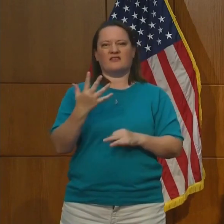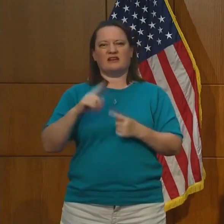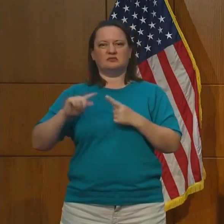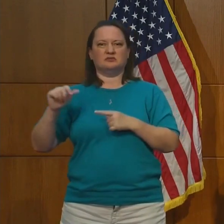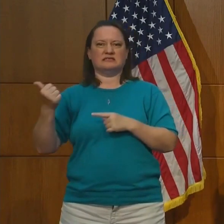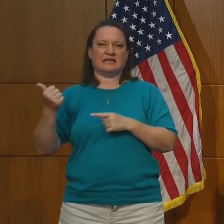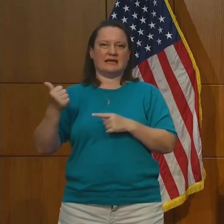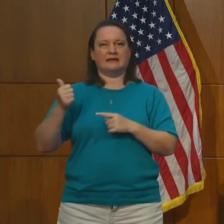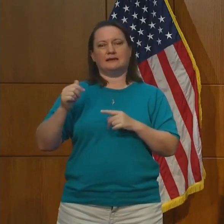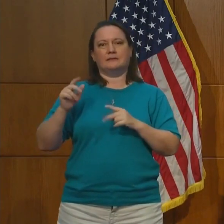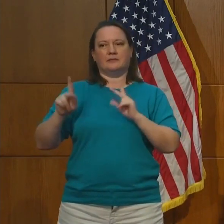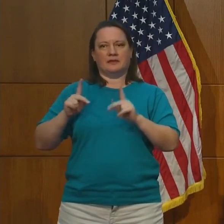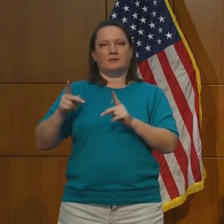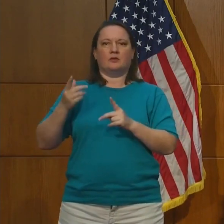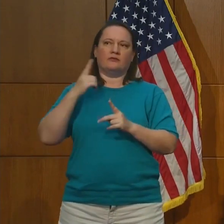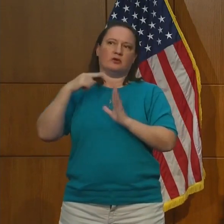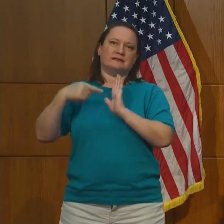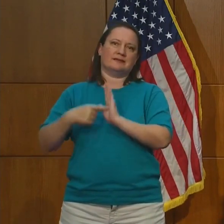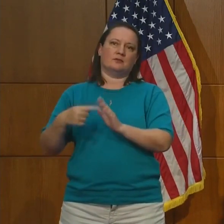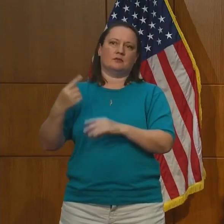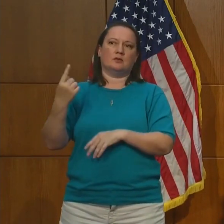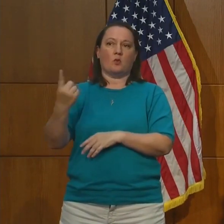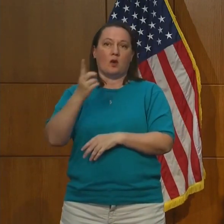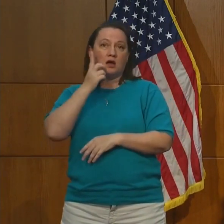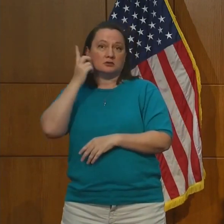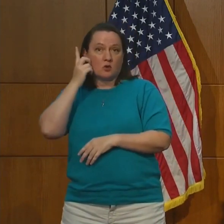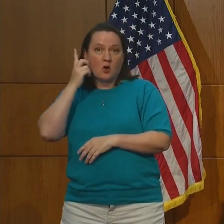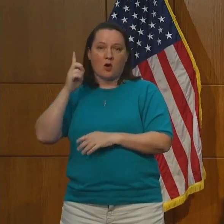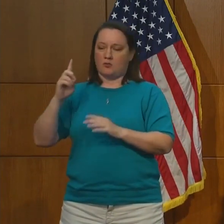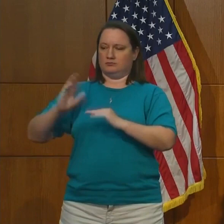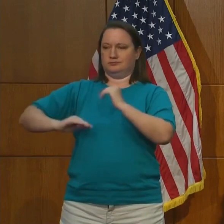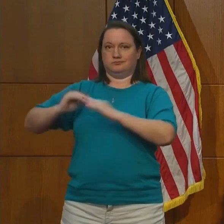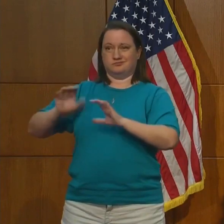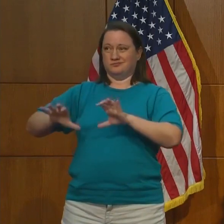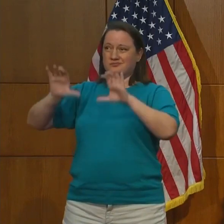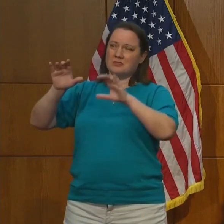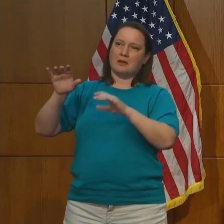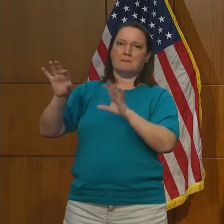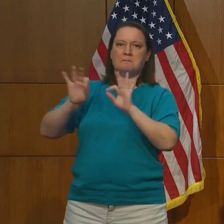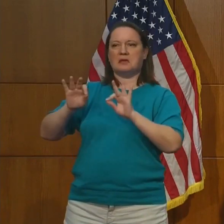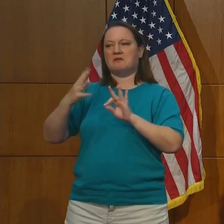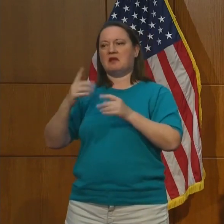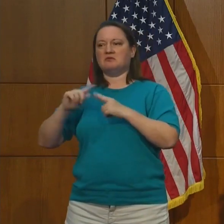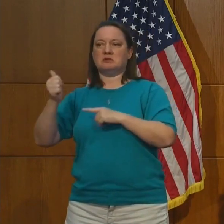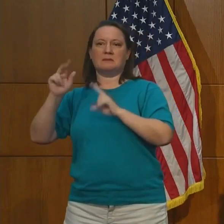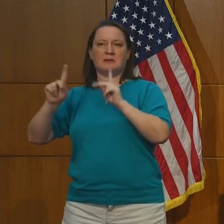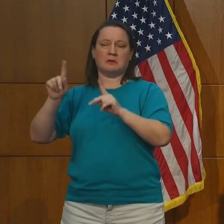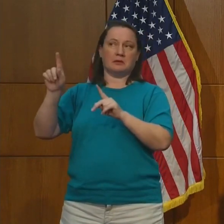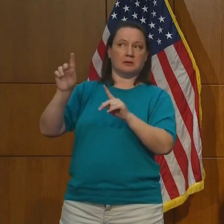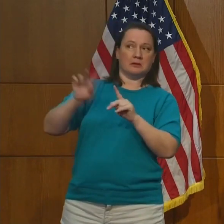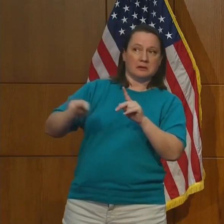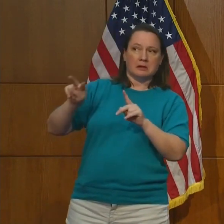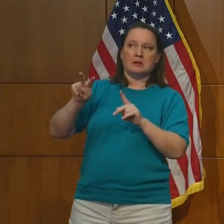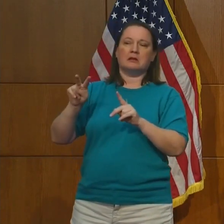INDIVIDUALS AND PULL THAT TOGETHER THE ONE TESTED BE ABLE TO. EVERY ONCE IN ANOTHER FOR